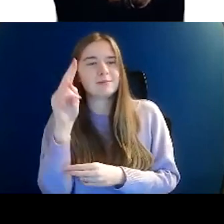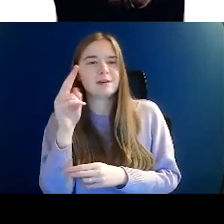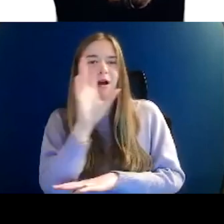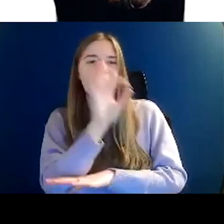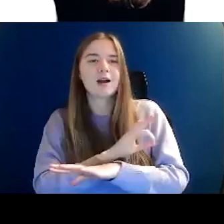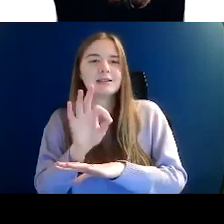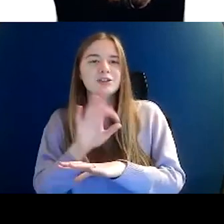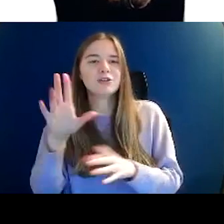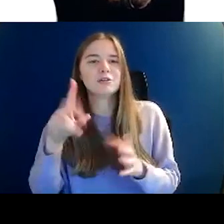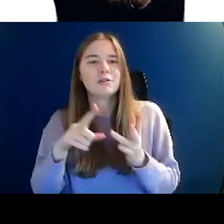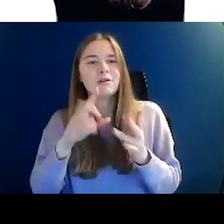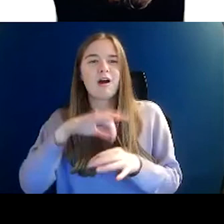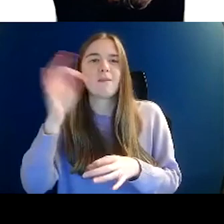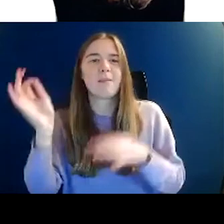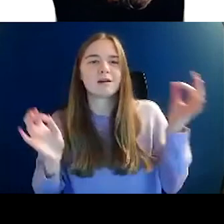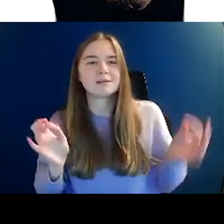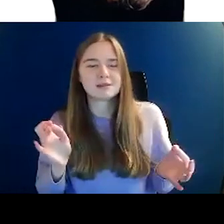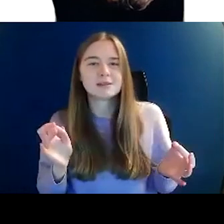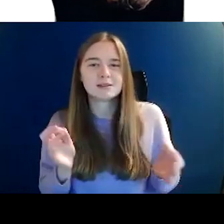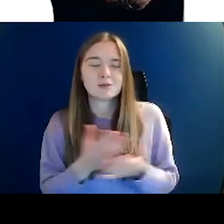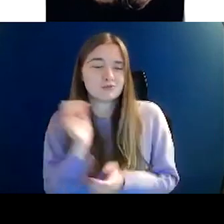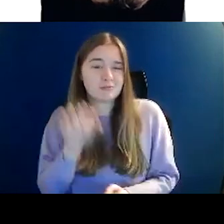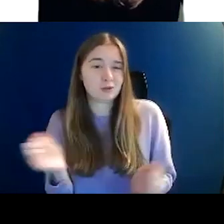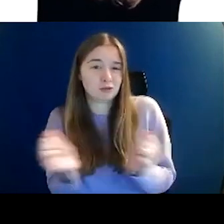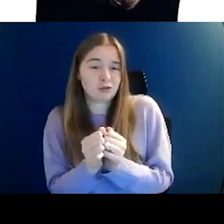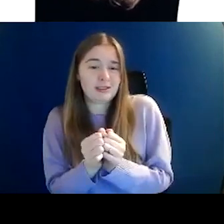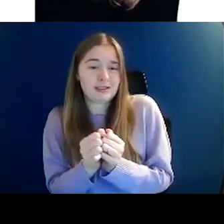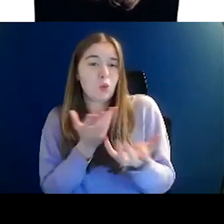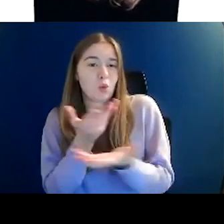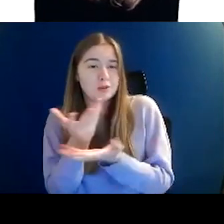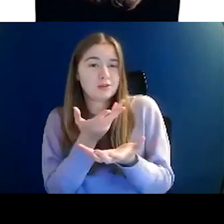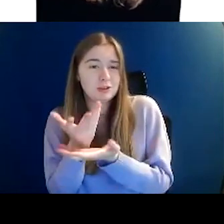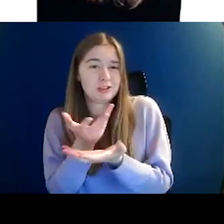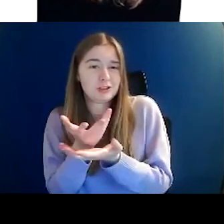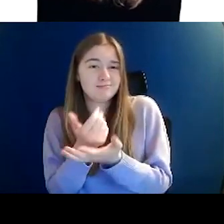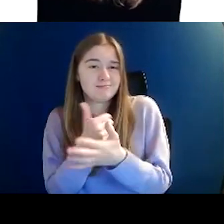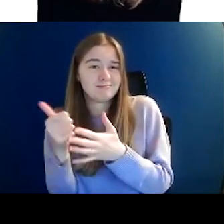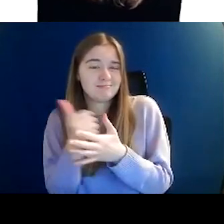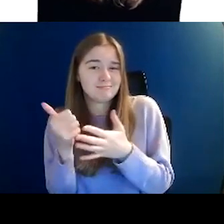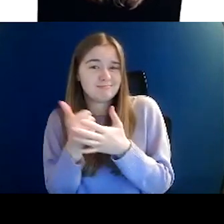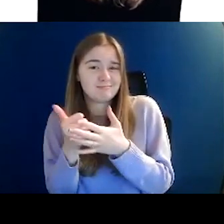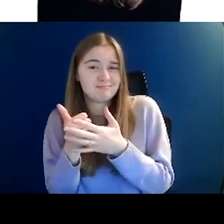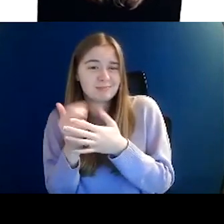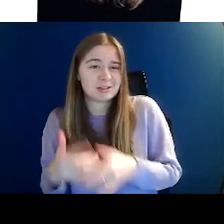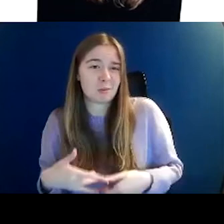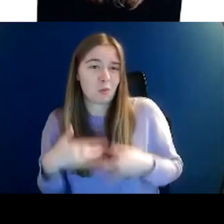And yes, I agree, completely agree, consultation is too often retrospective and tokenistic,